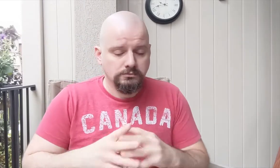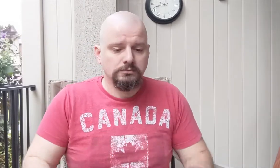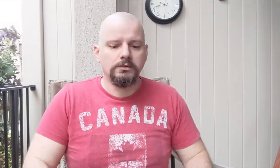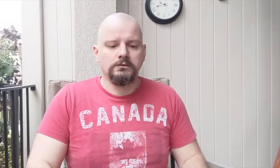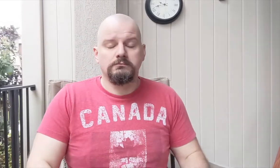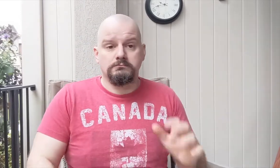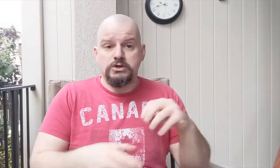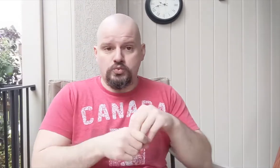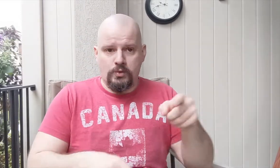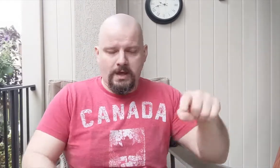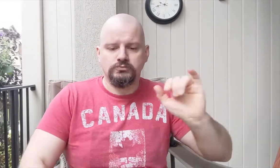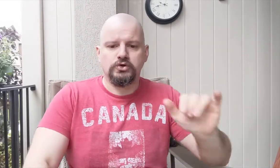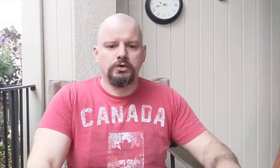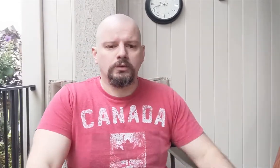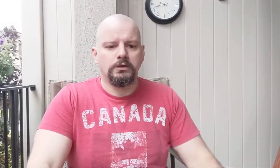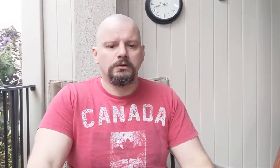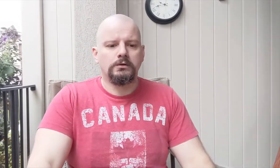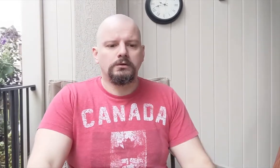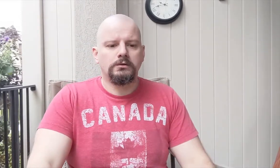We include them as well.